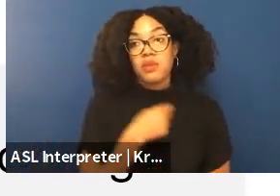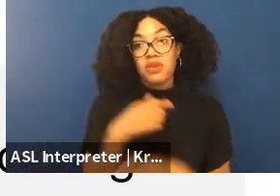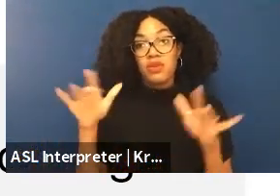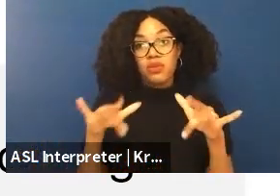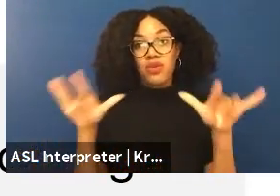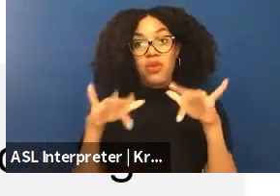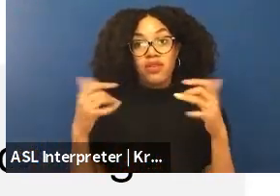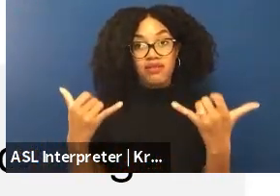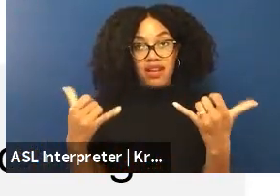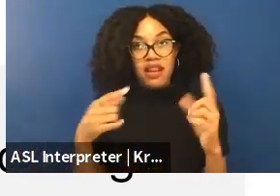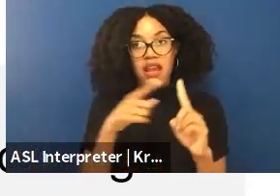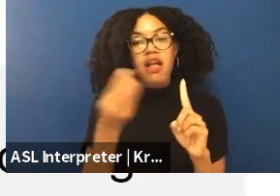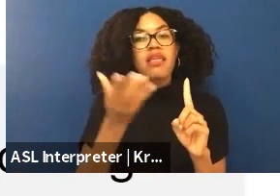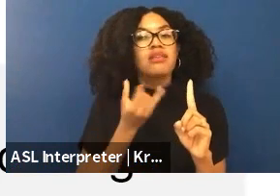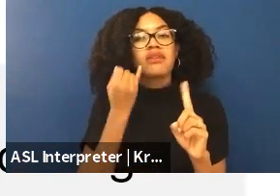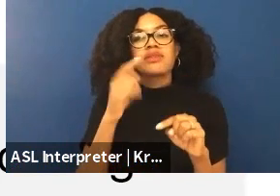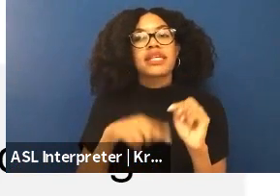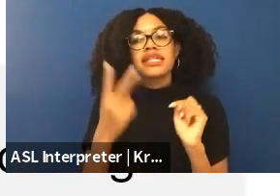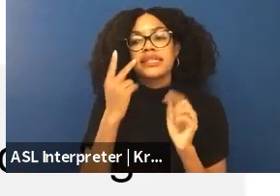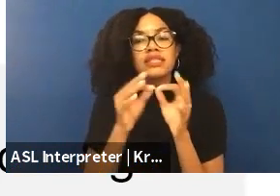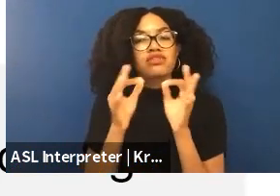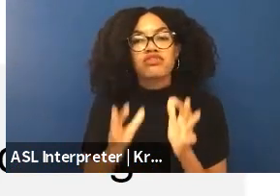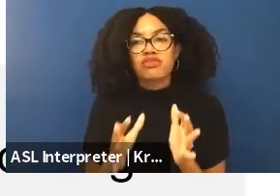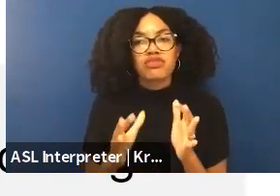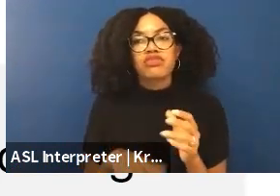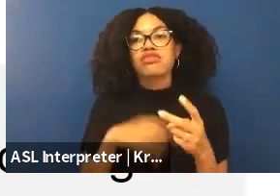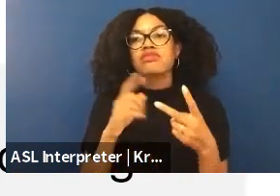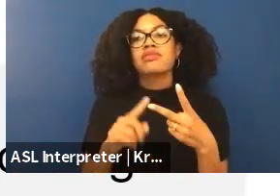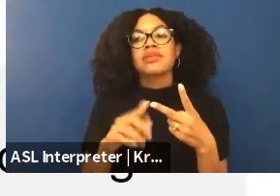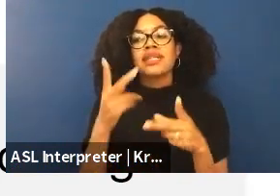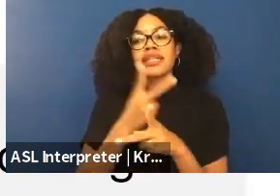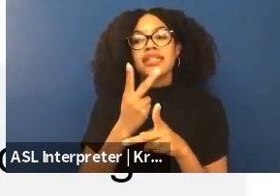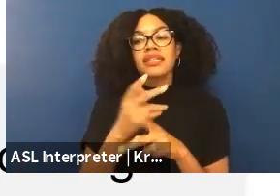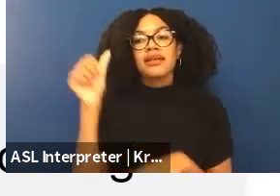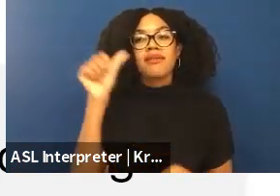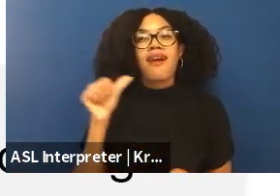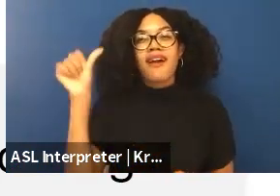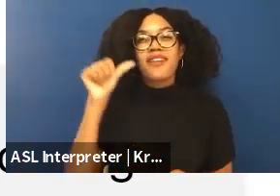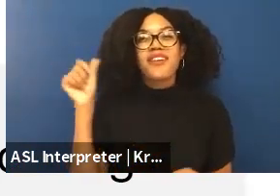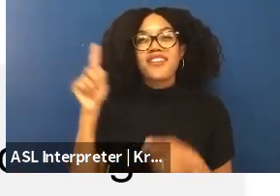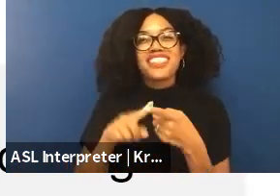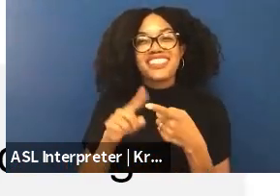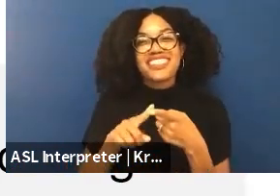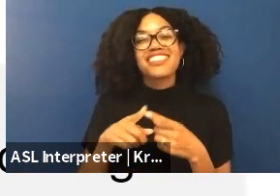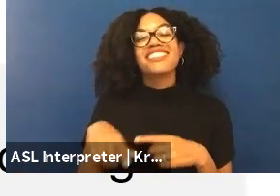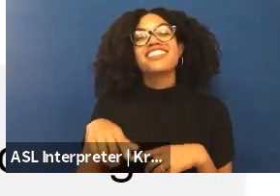our interpreter. Keep your audio off until Q&A, or if you're in a place that really has a lot of